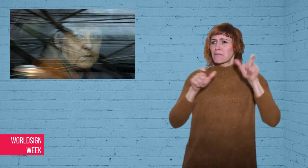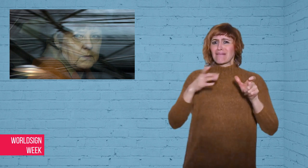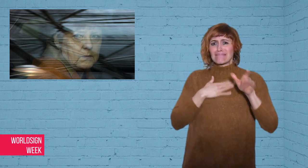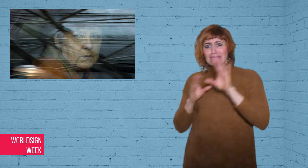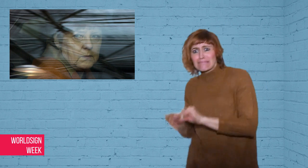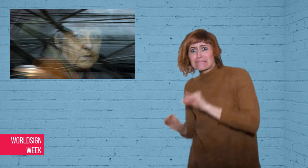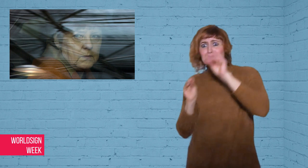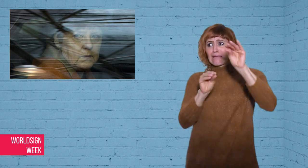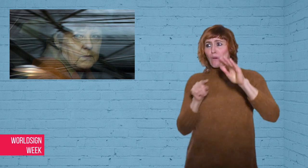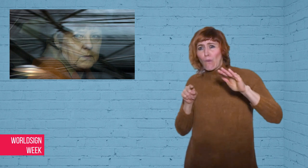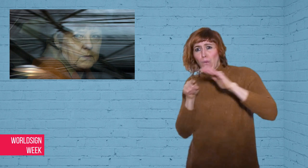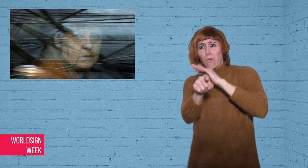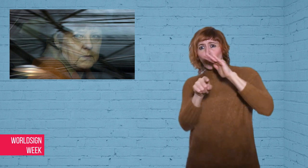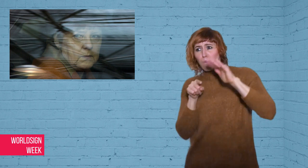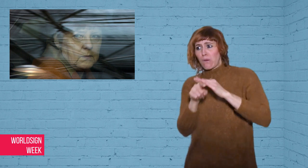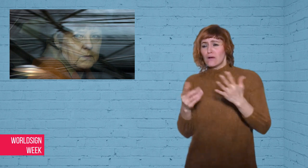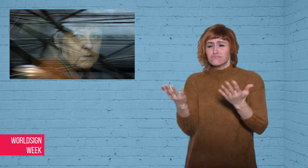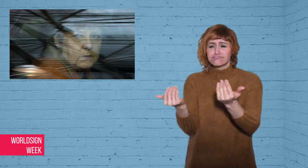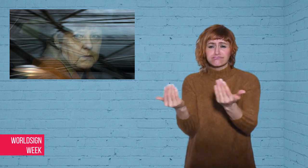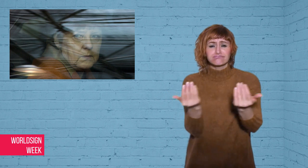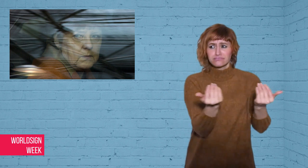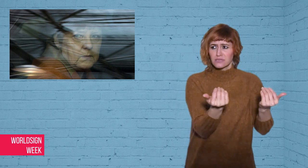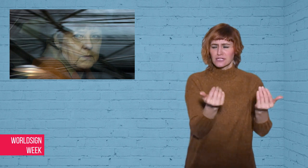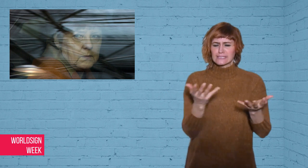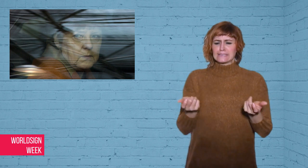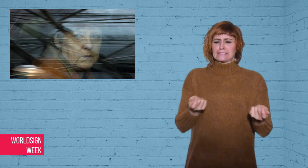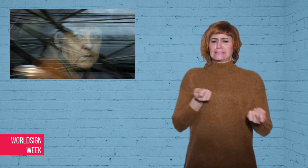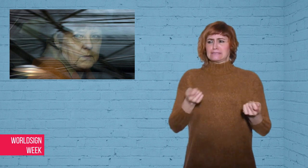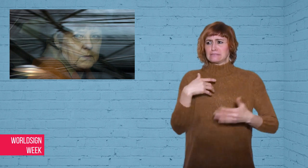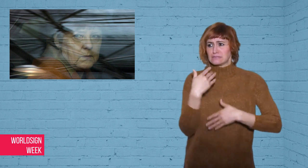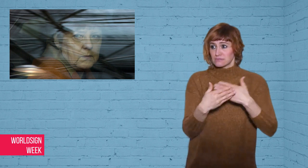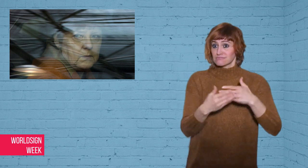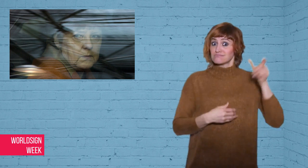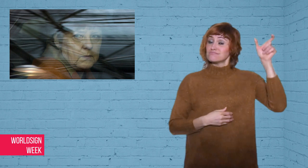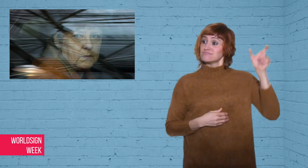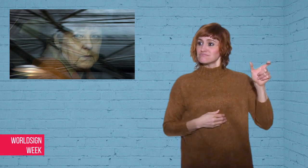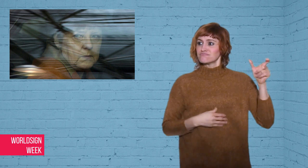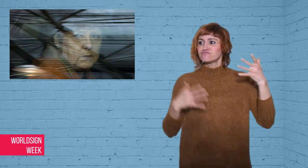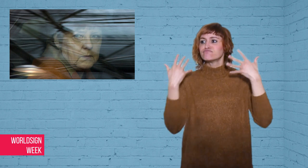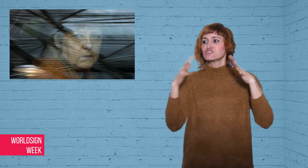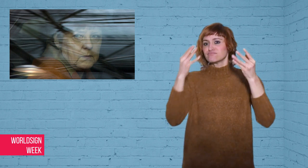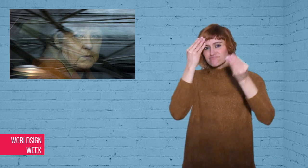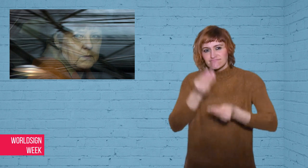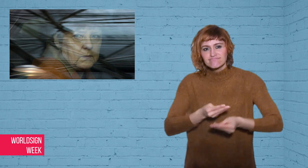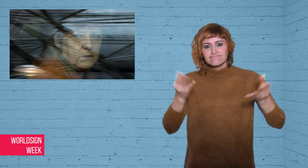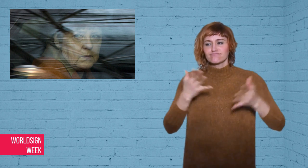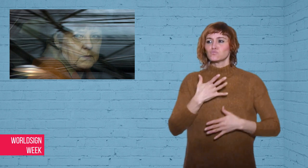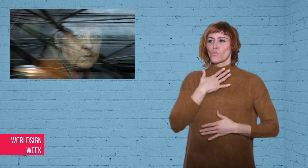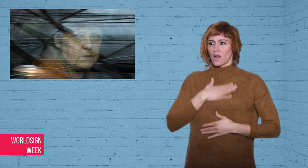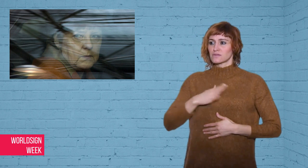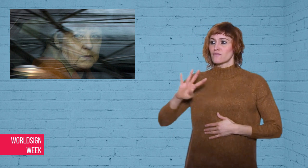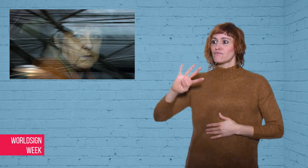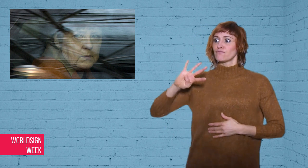global crises and the refugee problem,